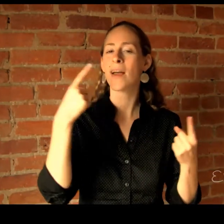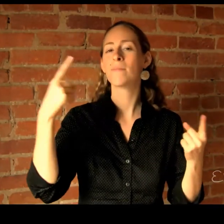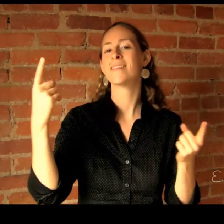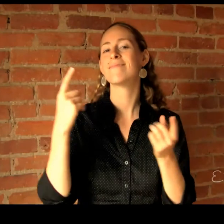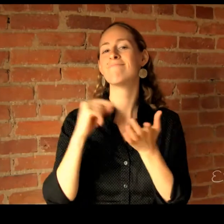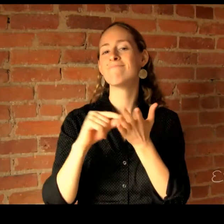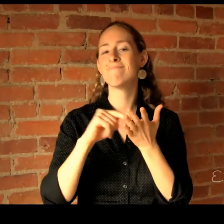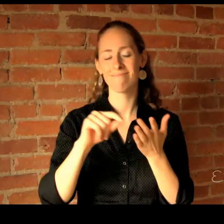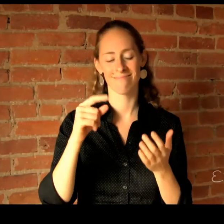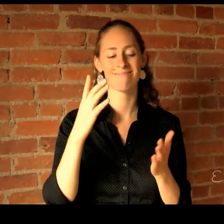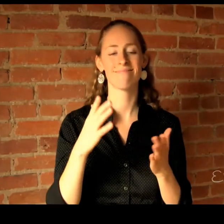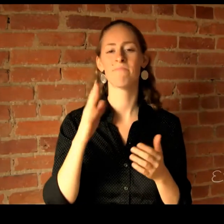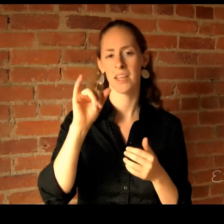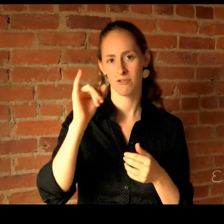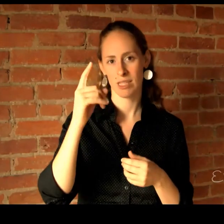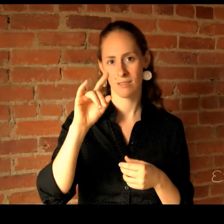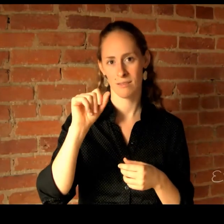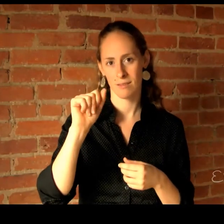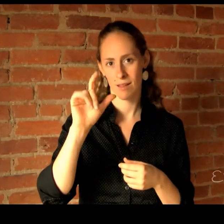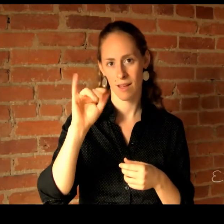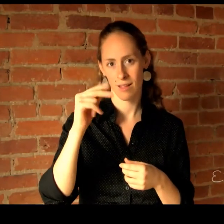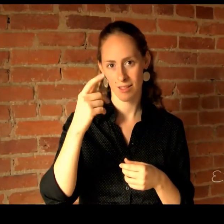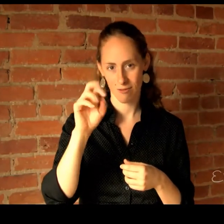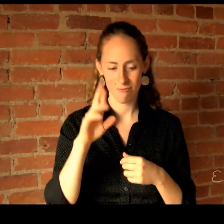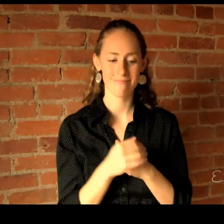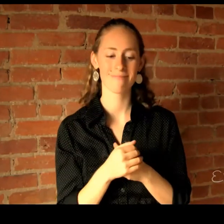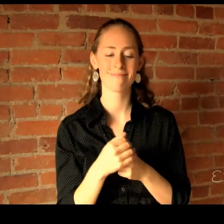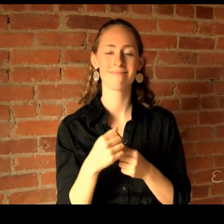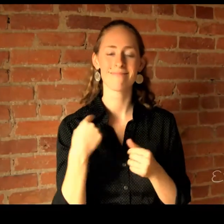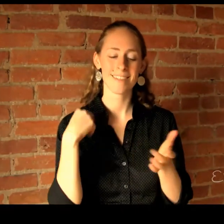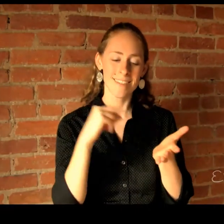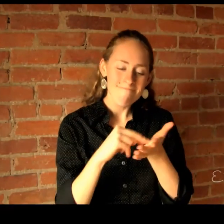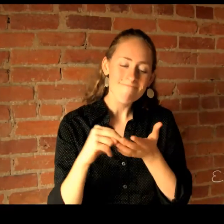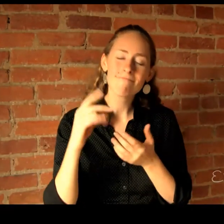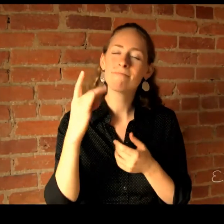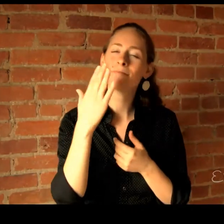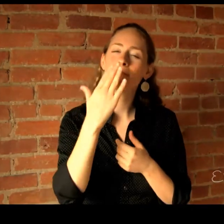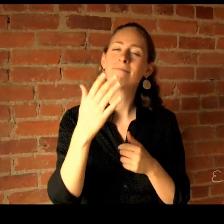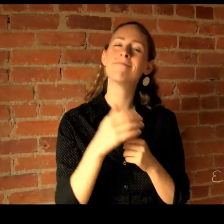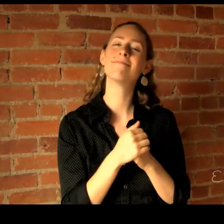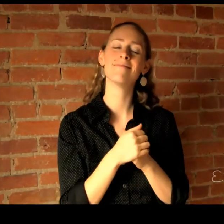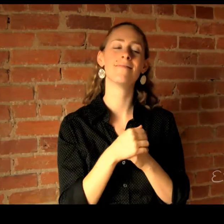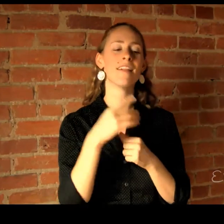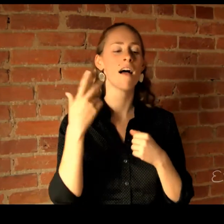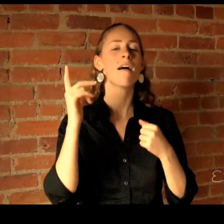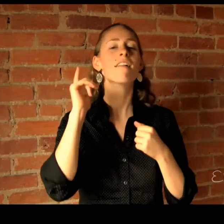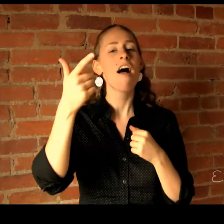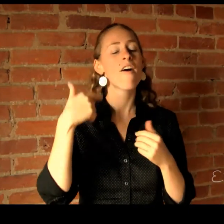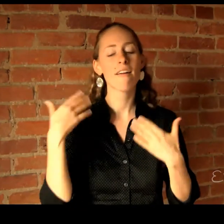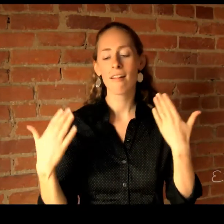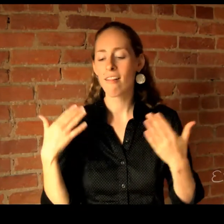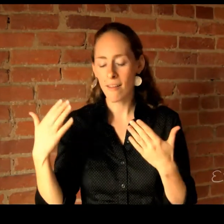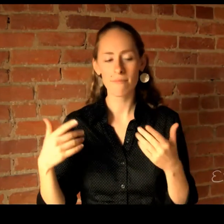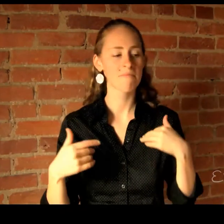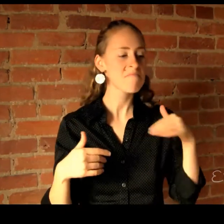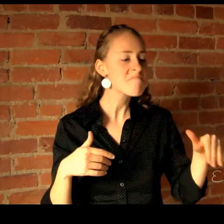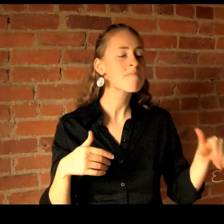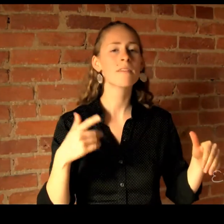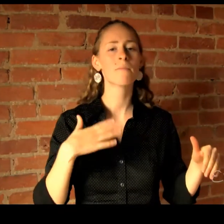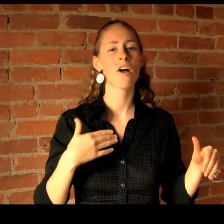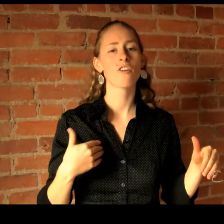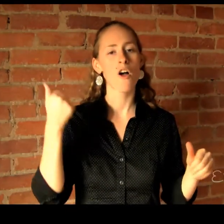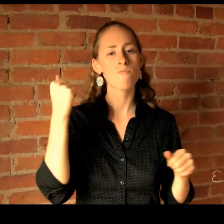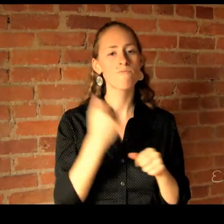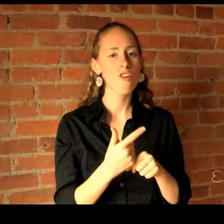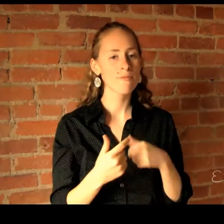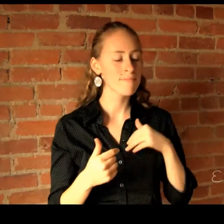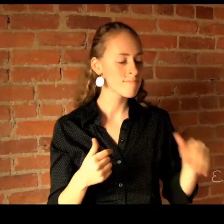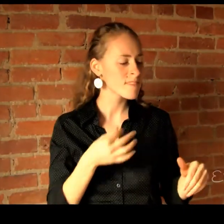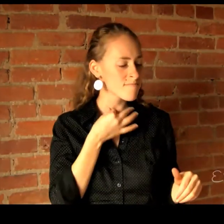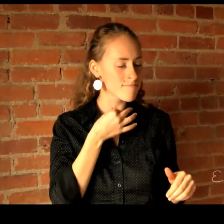“Catcher in the Rye” by J.D. Salinger, during my high school years. After several years passed, I asked my